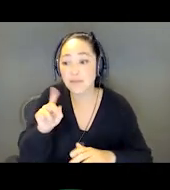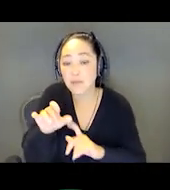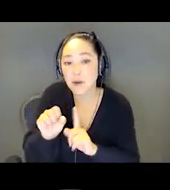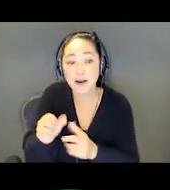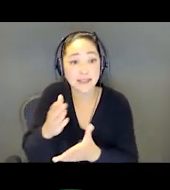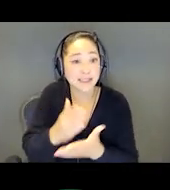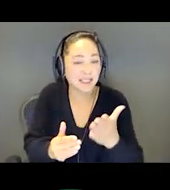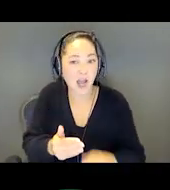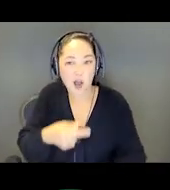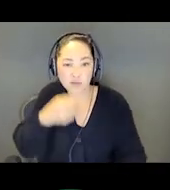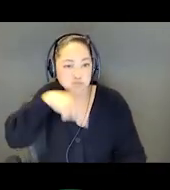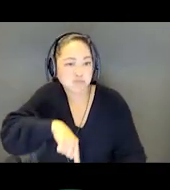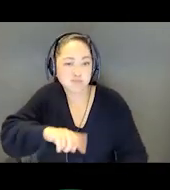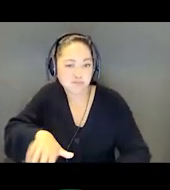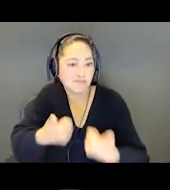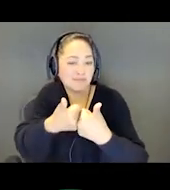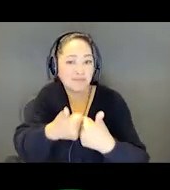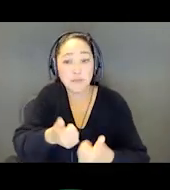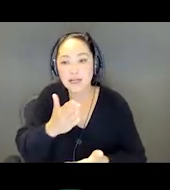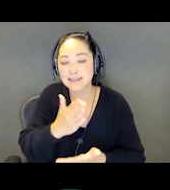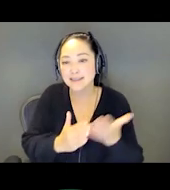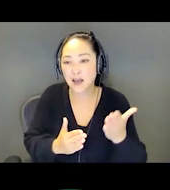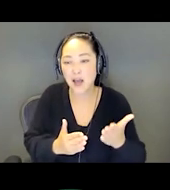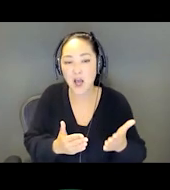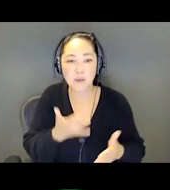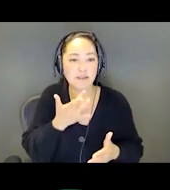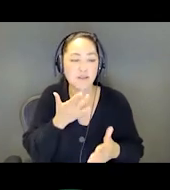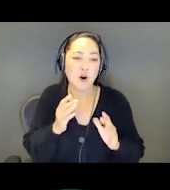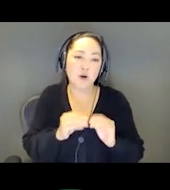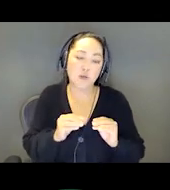they might be looking for more of a risk tolerance than others or they might be looking for more of a an adventure off trail and stuff.